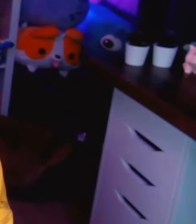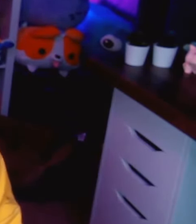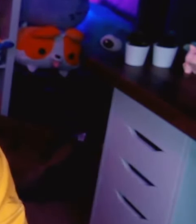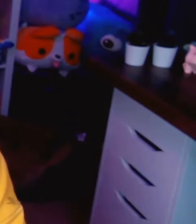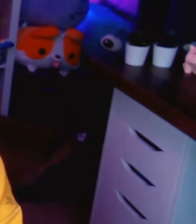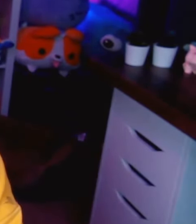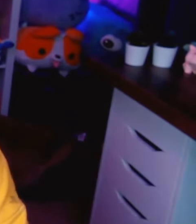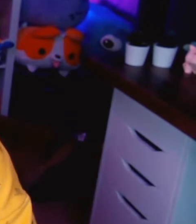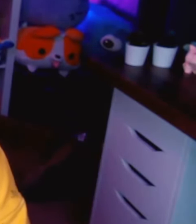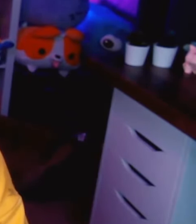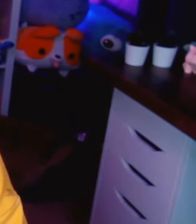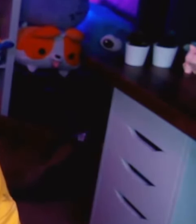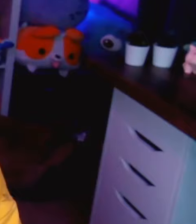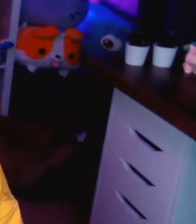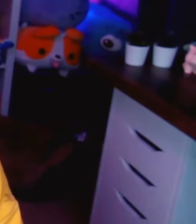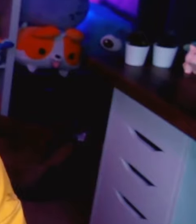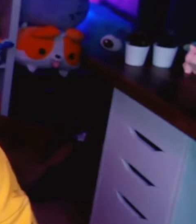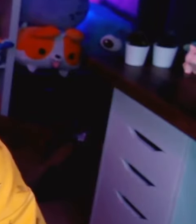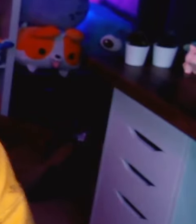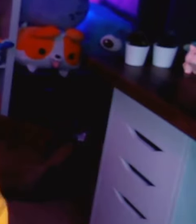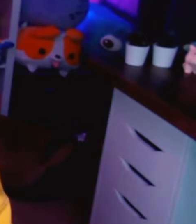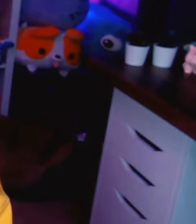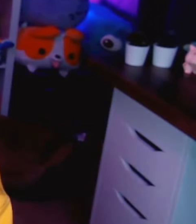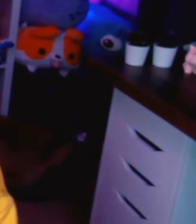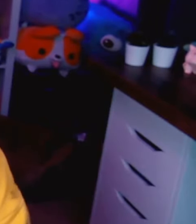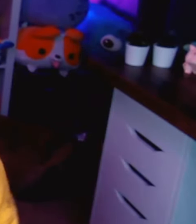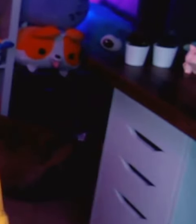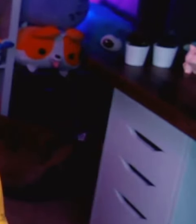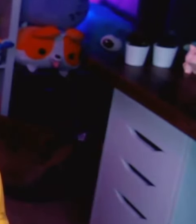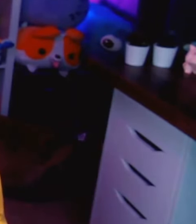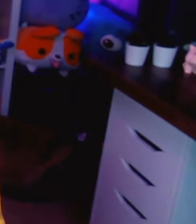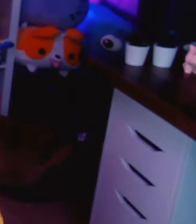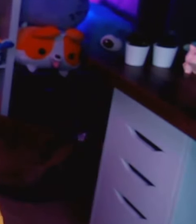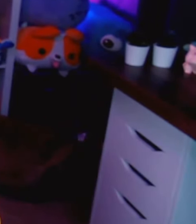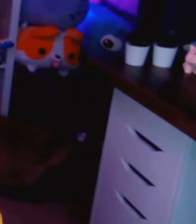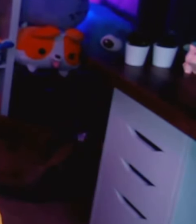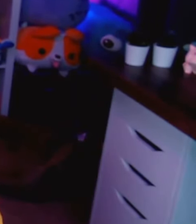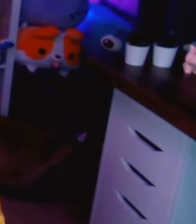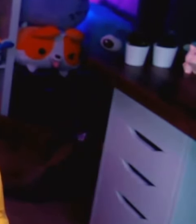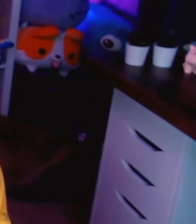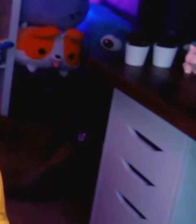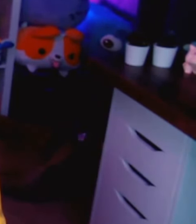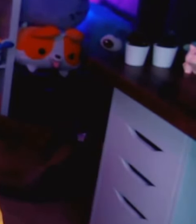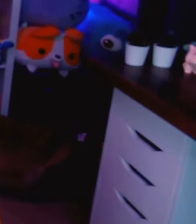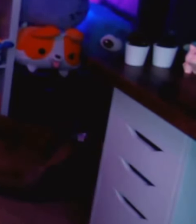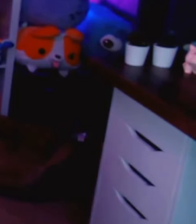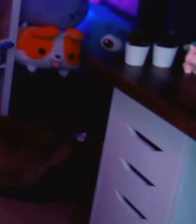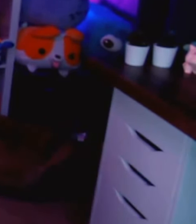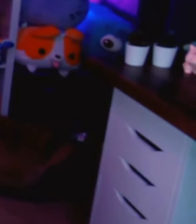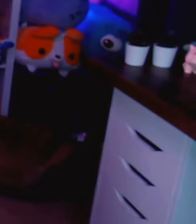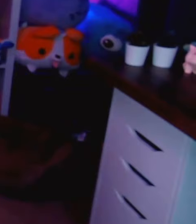MINECRAFT LIVE COMMUNITY PRE-SHOW TO TALK TO YOU ABOUT SOMETHING VERY EXCITING. THE MOB VOTING PROCESS.